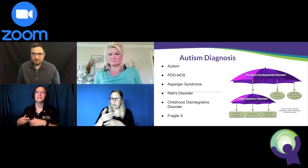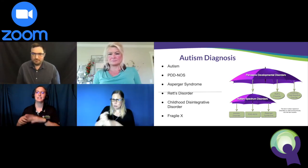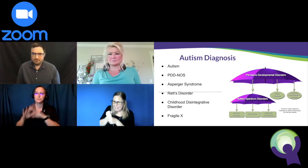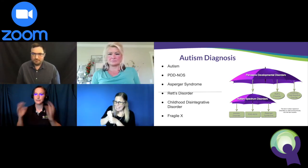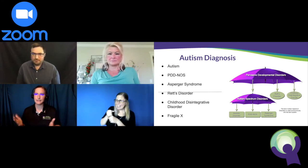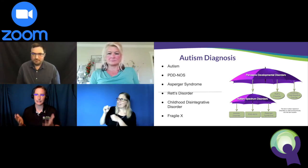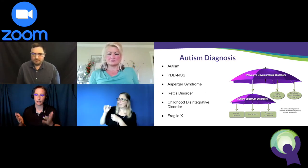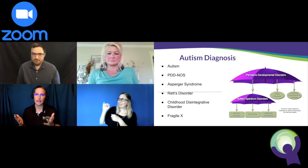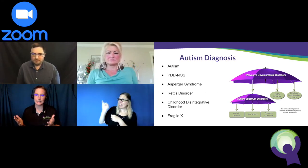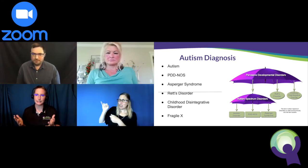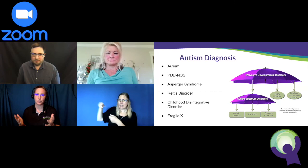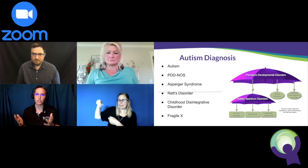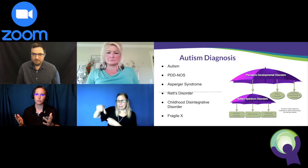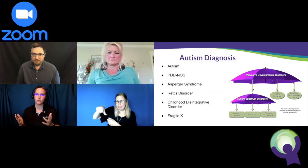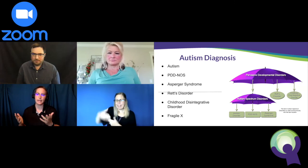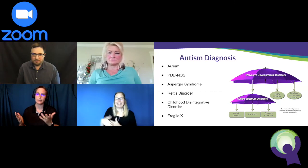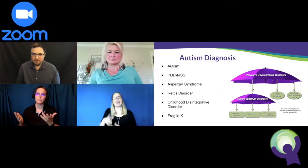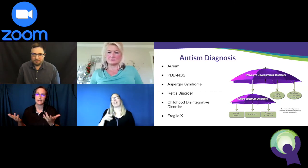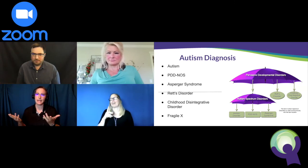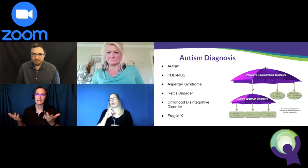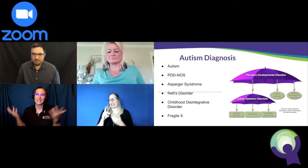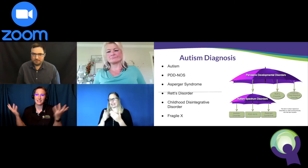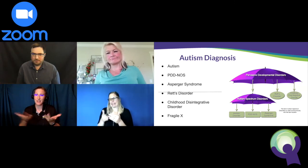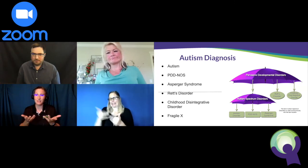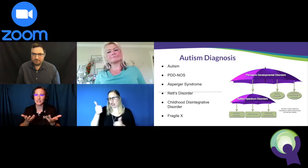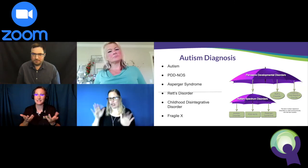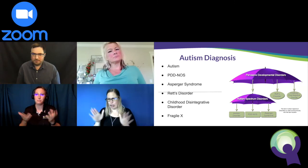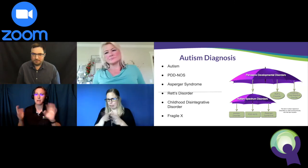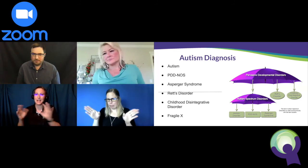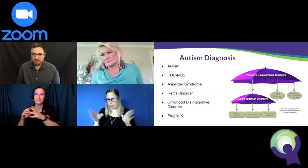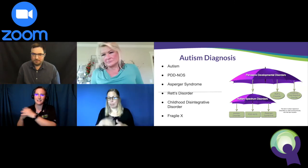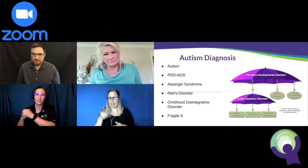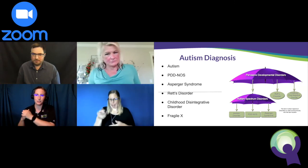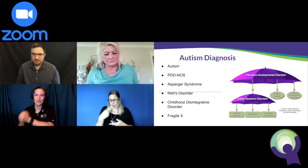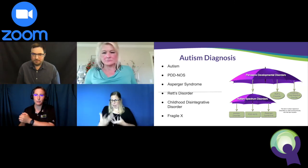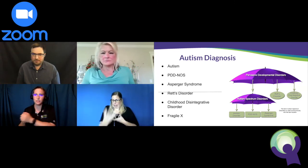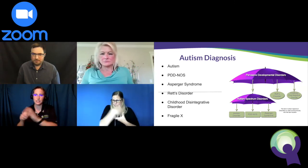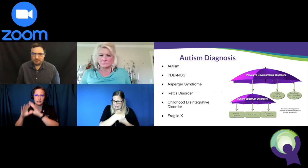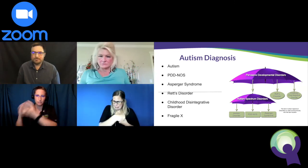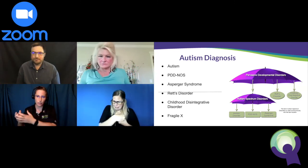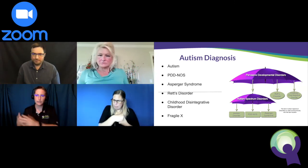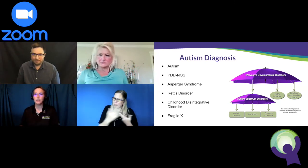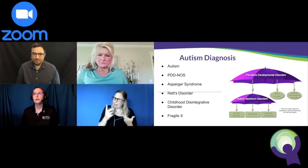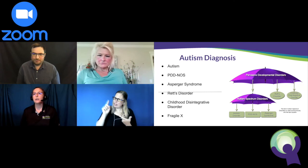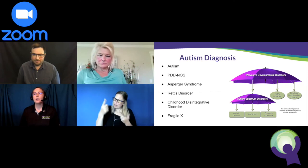just made things a lot easier in general and it was like if you have autism why give it another label, just do it.